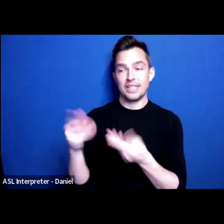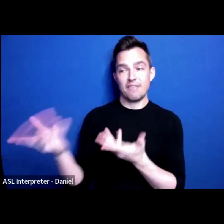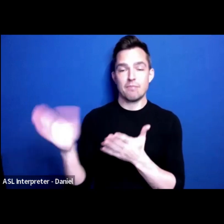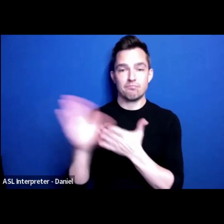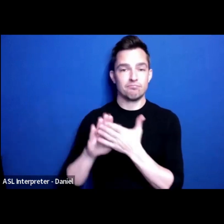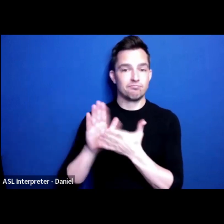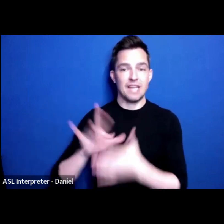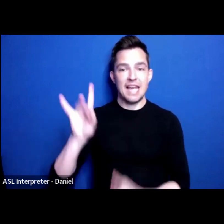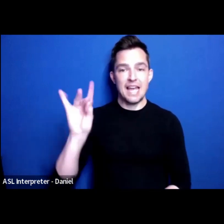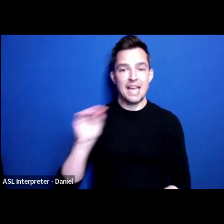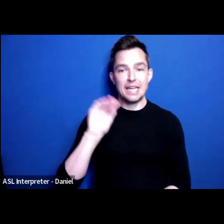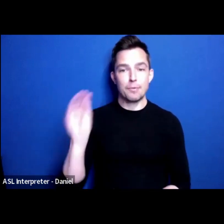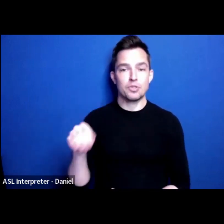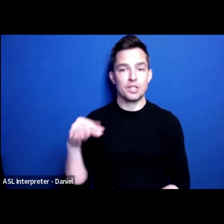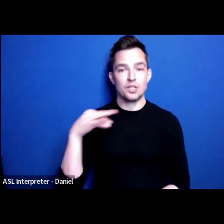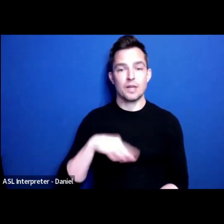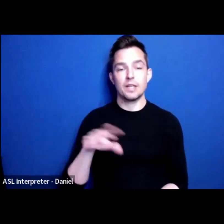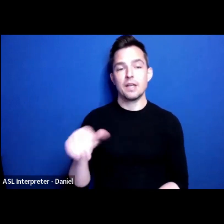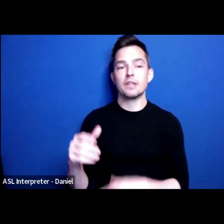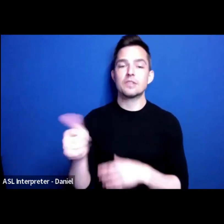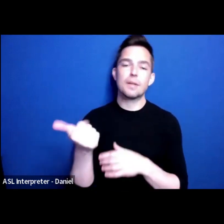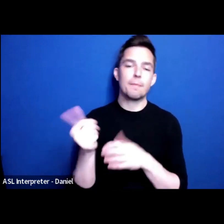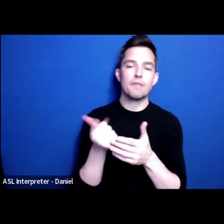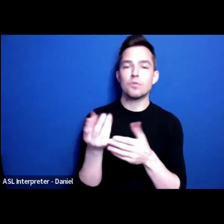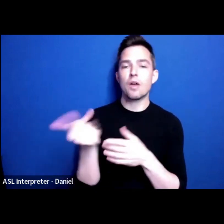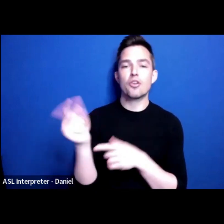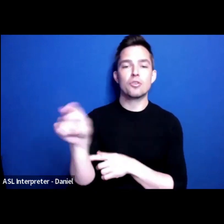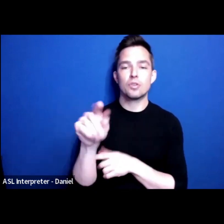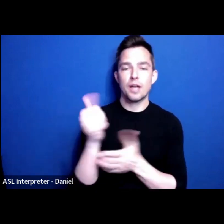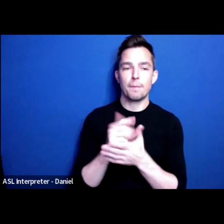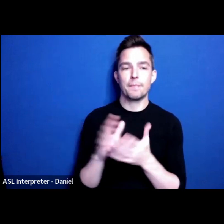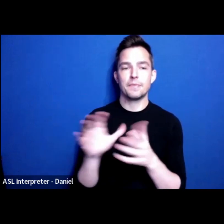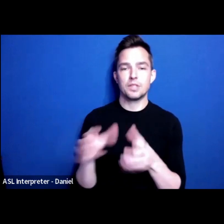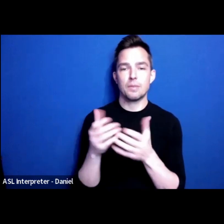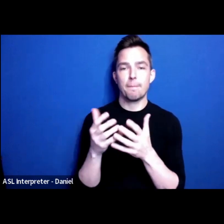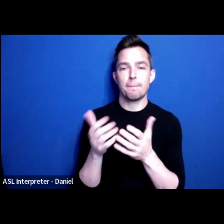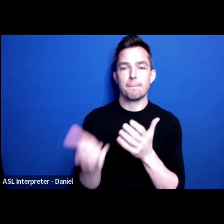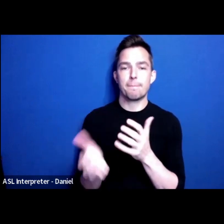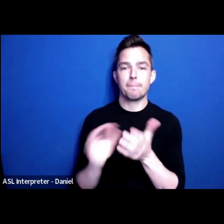80%. And it was other couple and some others that they get the bulk of it, because he was just